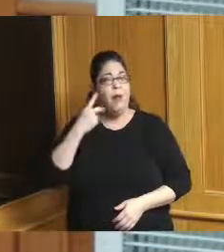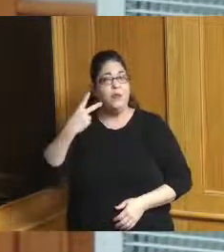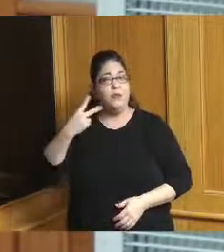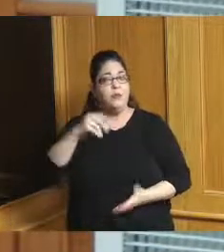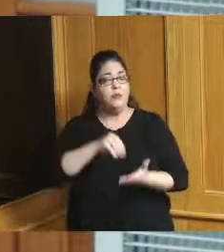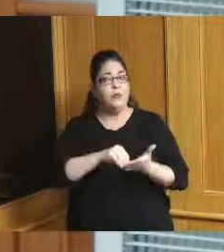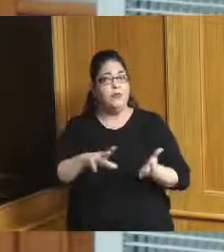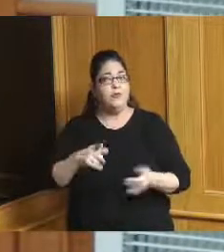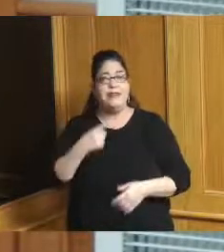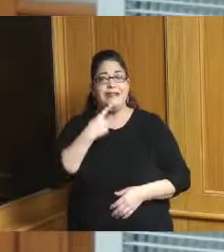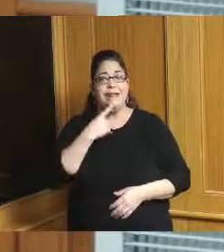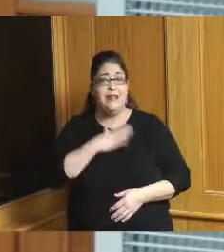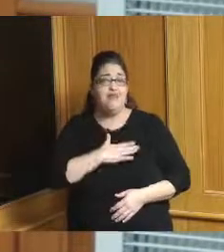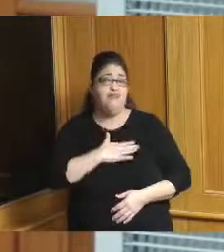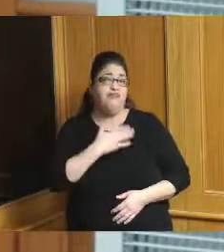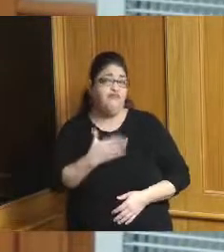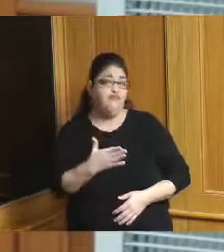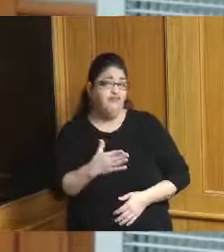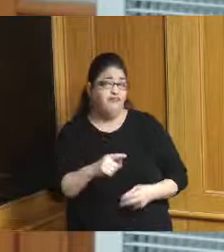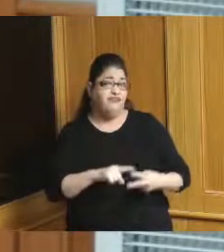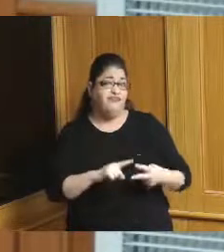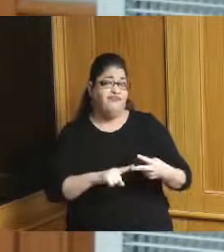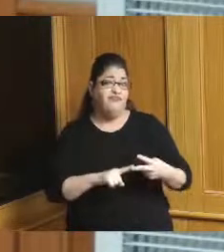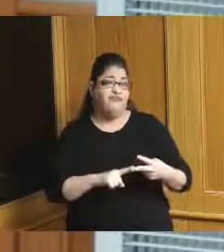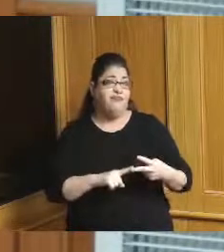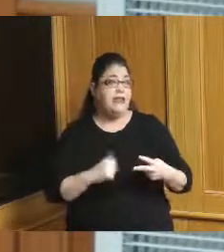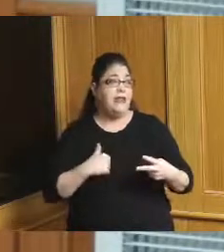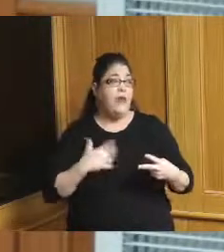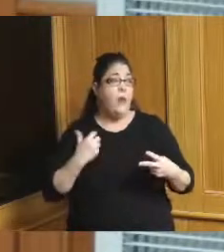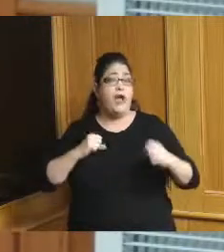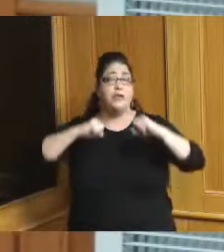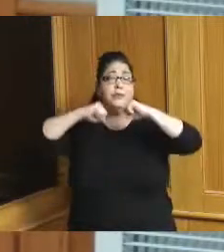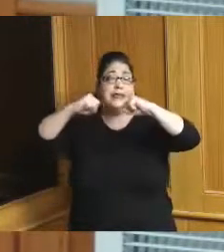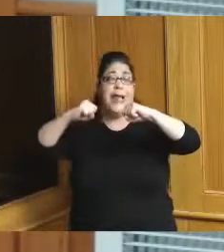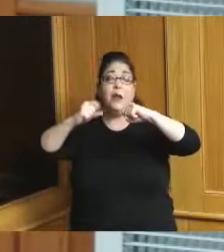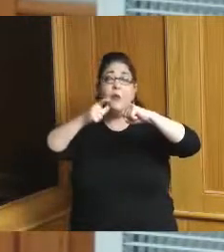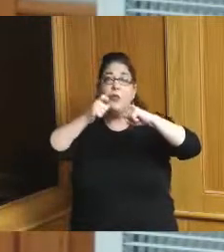reason that I got the vaccine was because I wanted to protect my grandparents or my